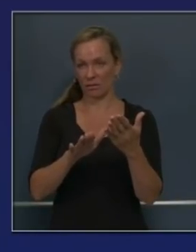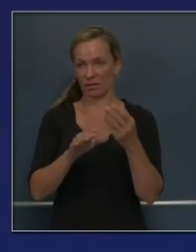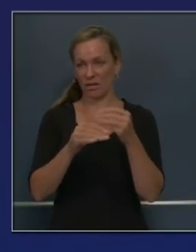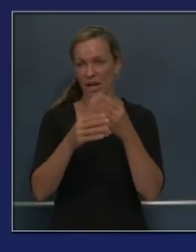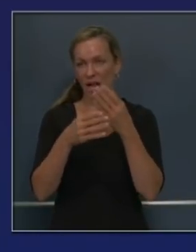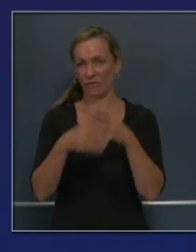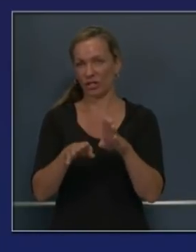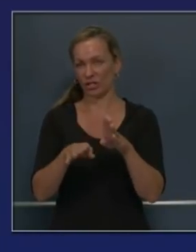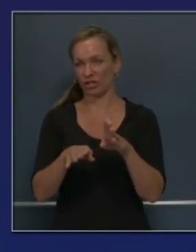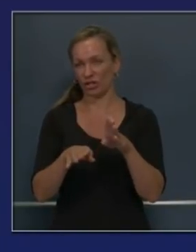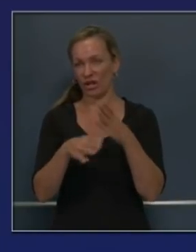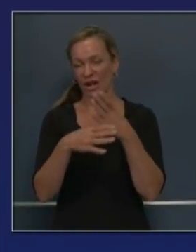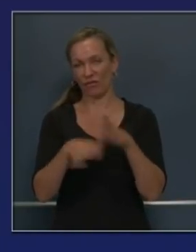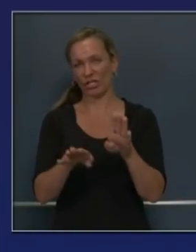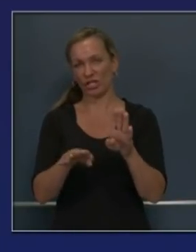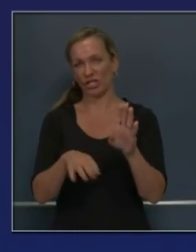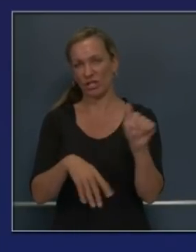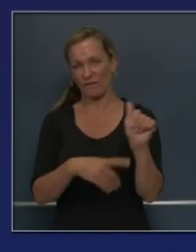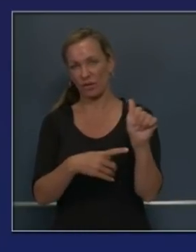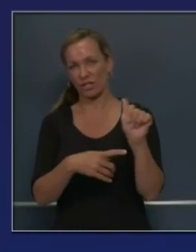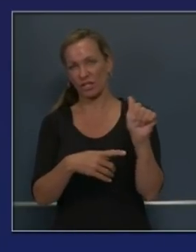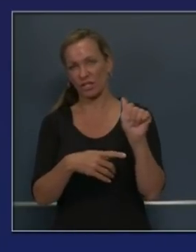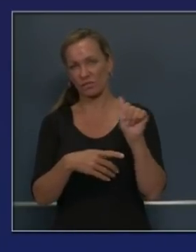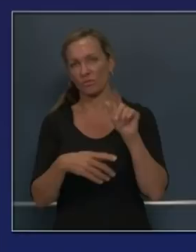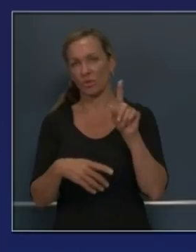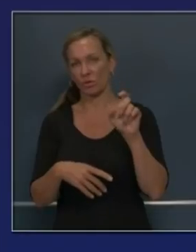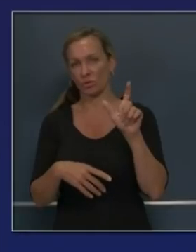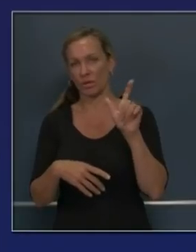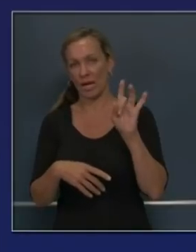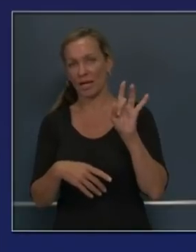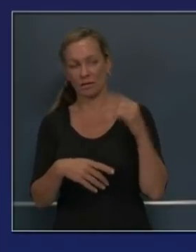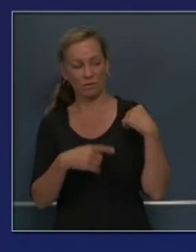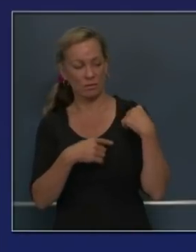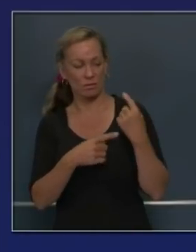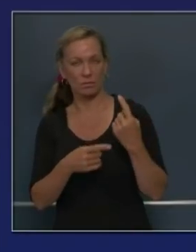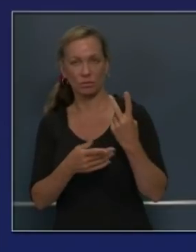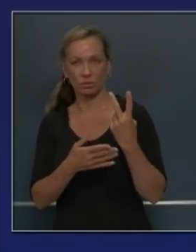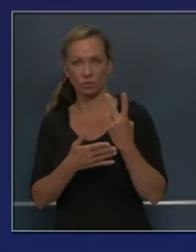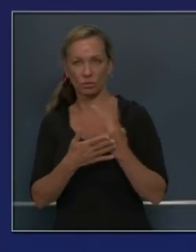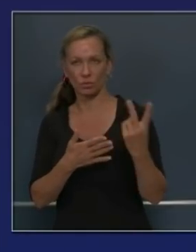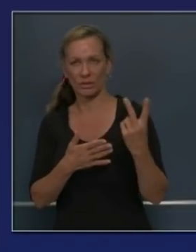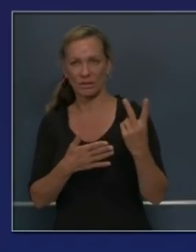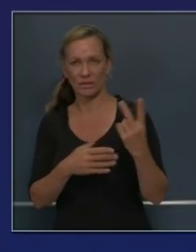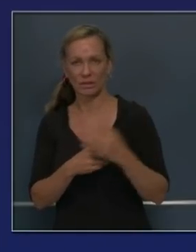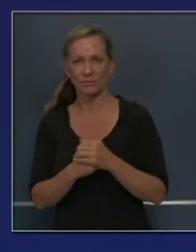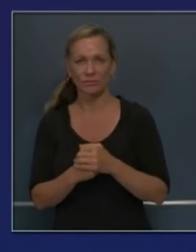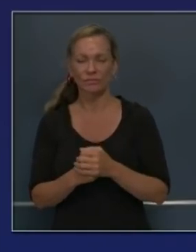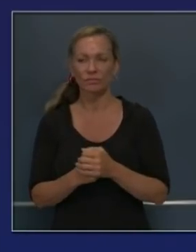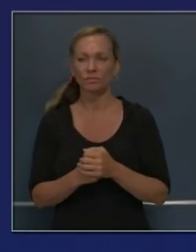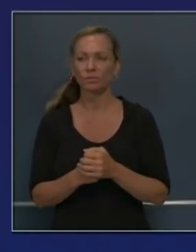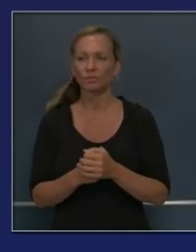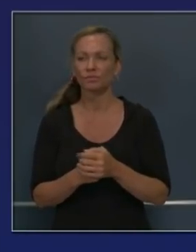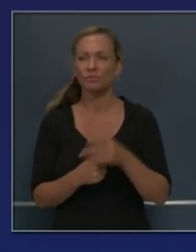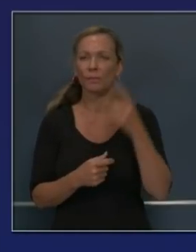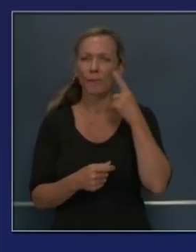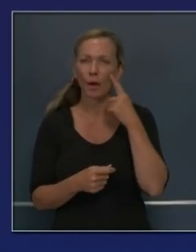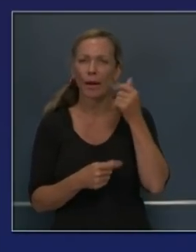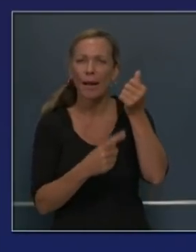OVER THE WEEKEND IS NEVER AS ACCURATE AS THEY COULD BE, BUT 18 DEATHS. I SAID THIS LAST WEEK AND I SAID AT THE PRIOR WEEK, LOOK AT THE AVERAGES, 128 INDIVIDUALS OVER A 14 DAY PERIOD ON